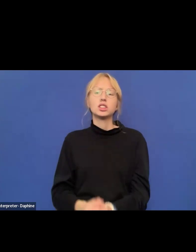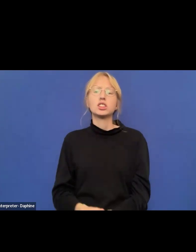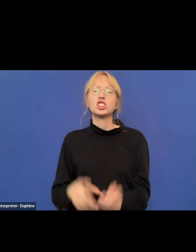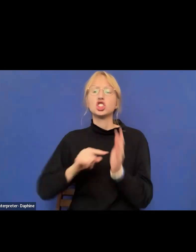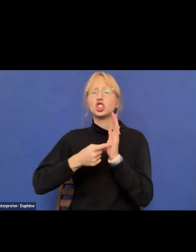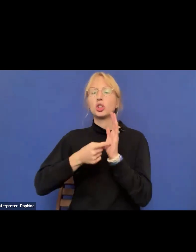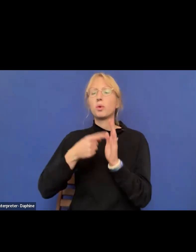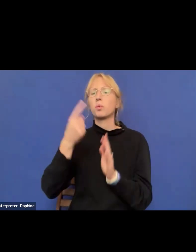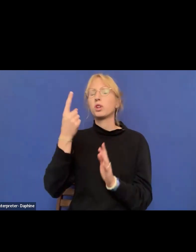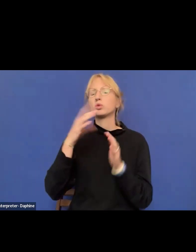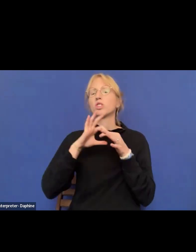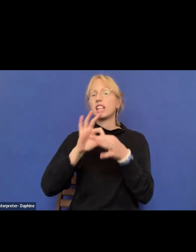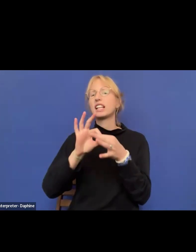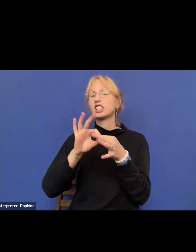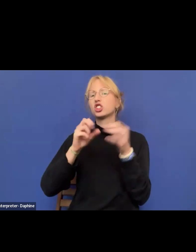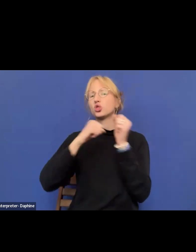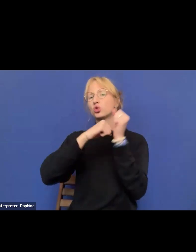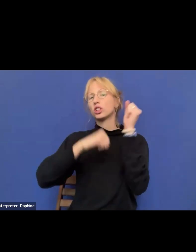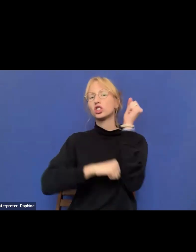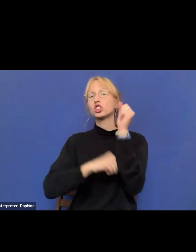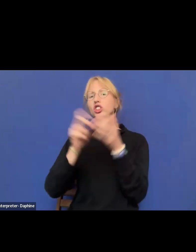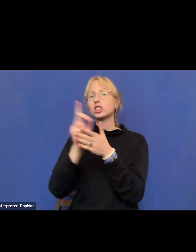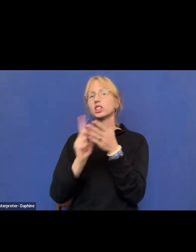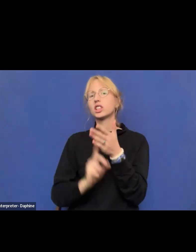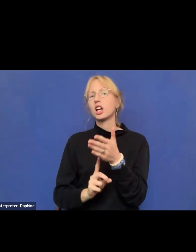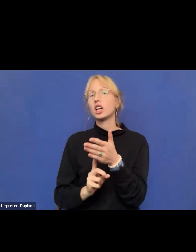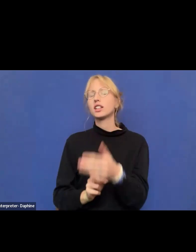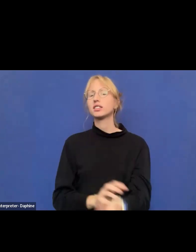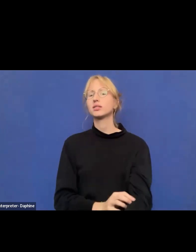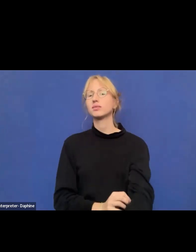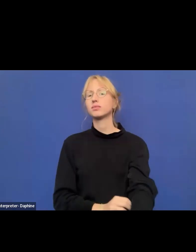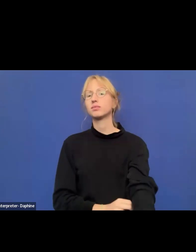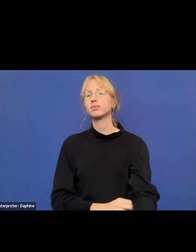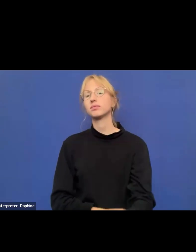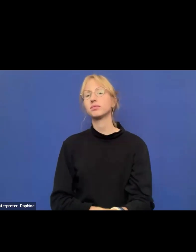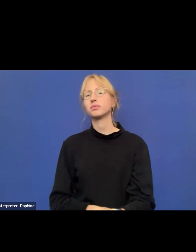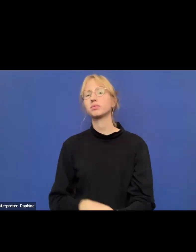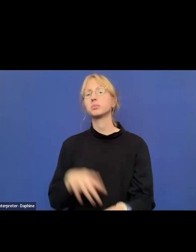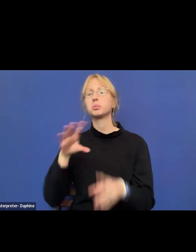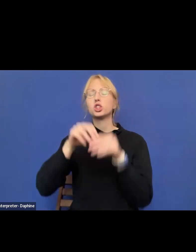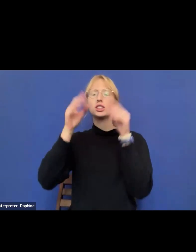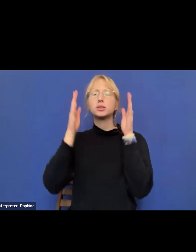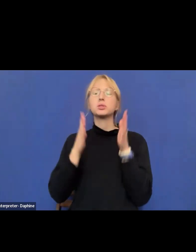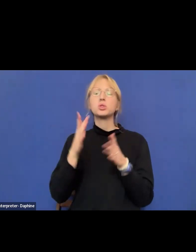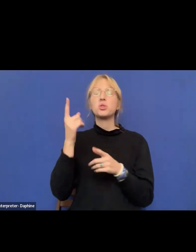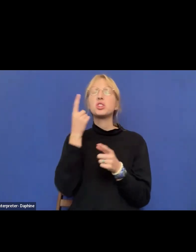once related to structure and design. Participants are wondering. Can we use